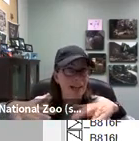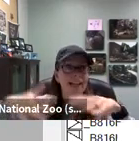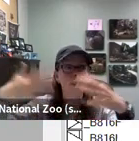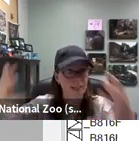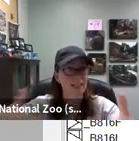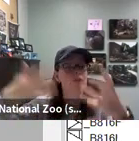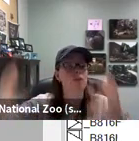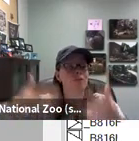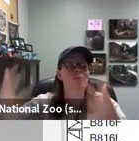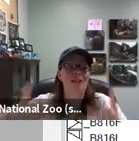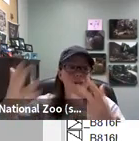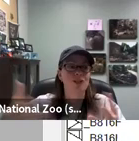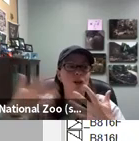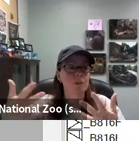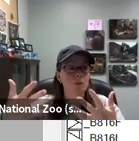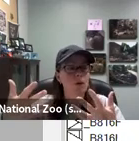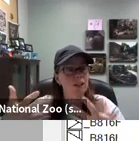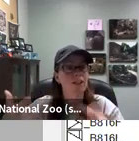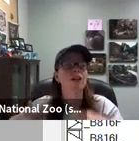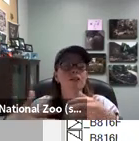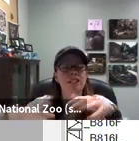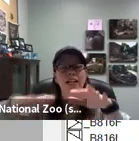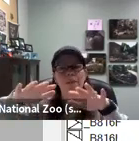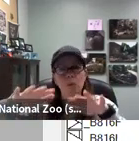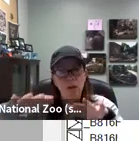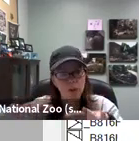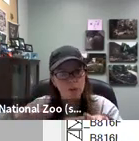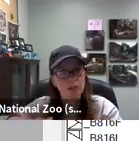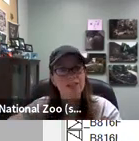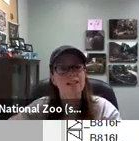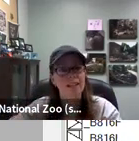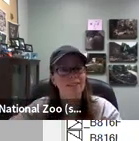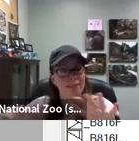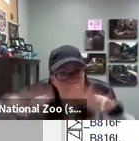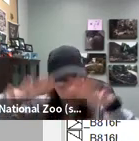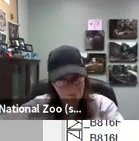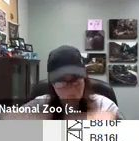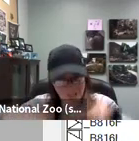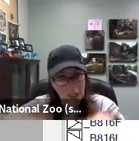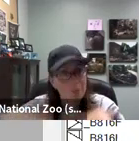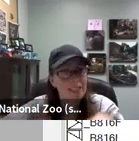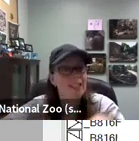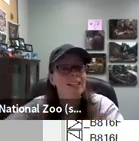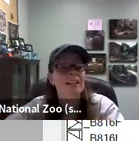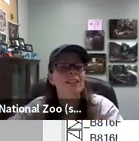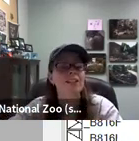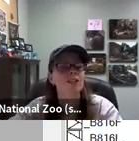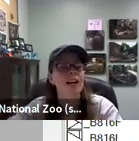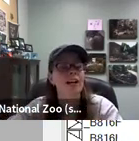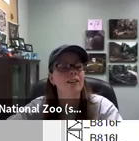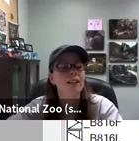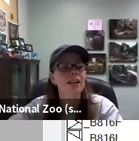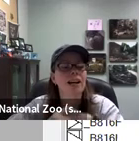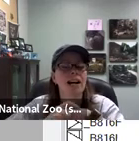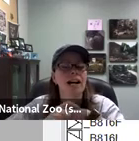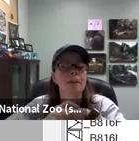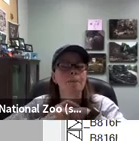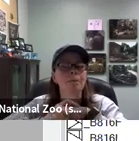and the plants will you know soak up the water. And over time the water will just be sucked down into the ground,